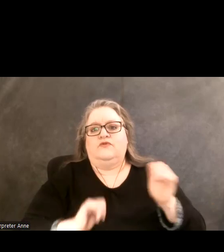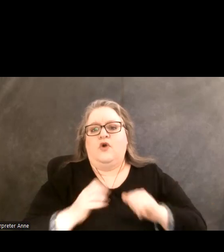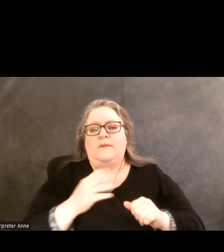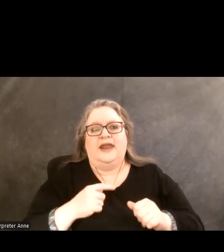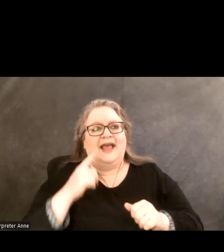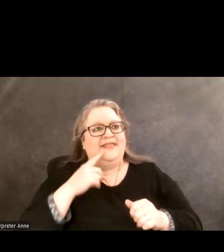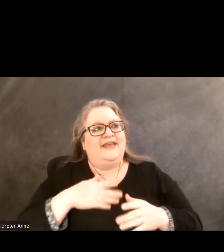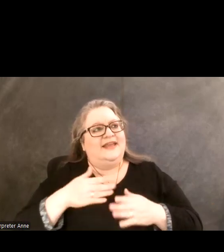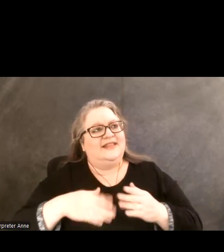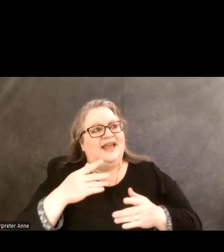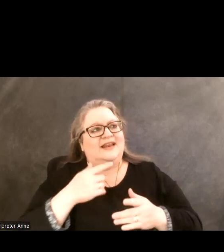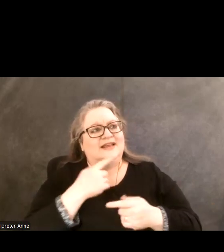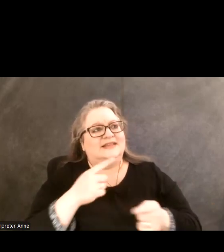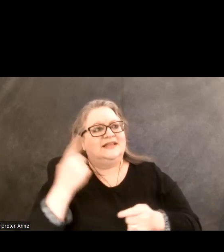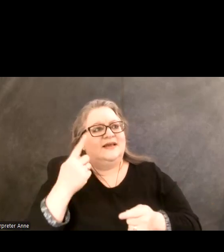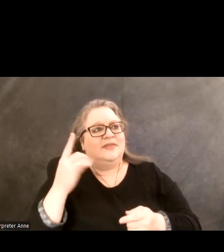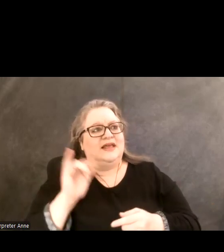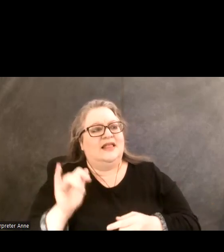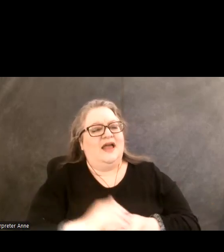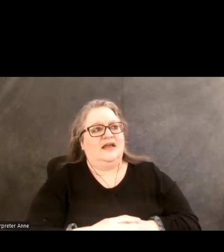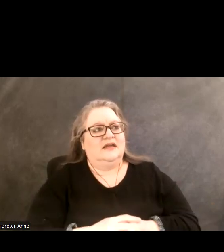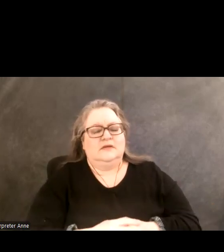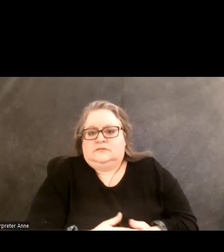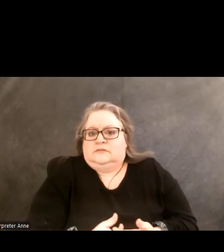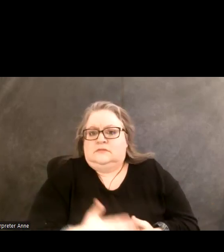saying something like, "Why can't I just tell you about the